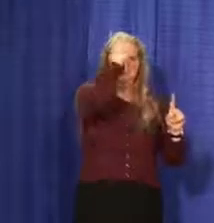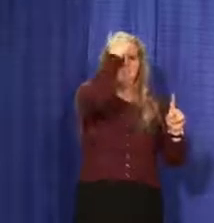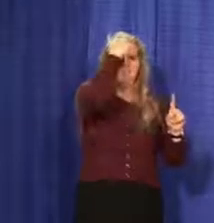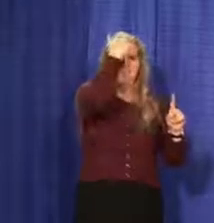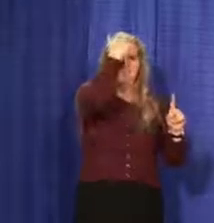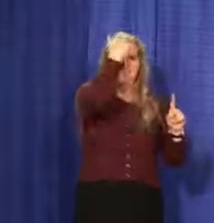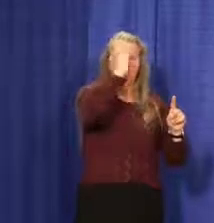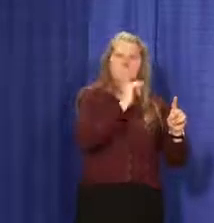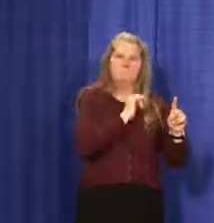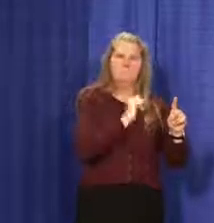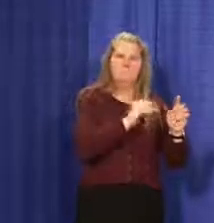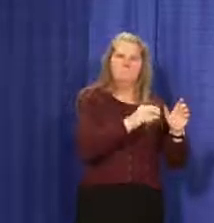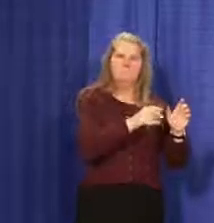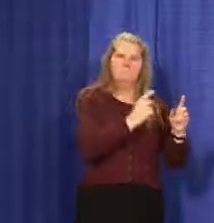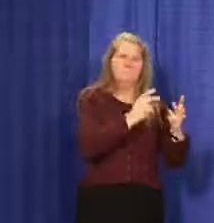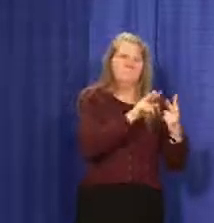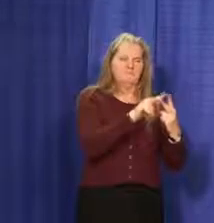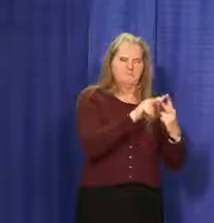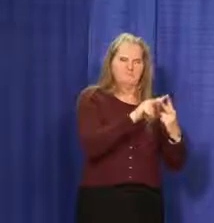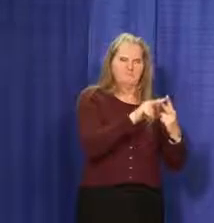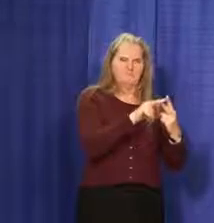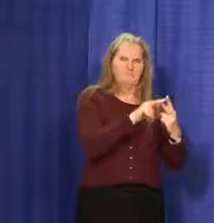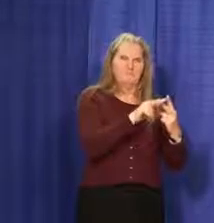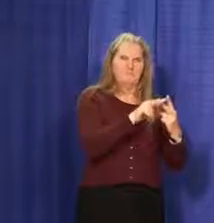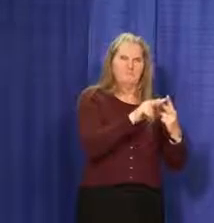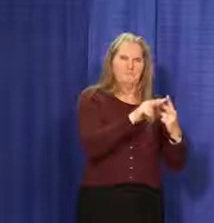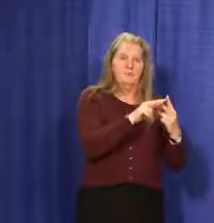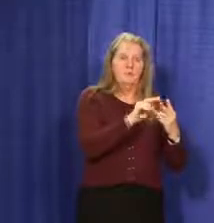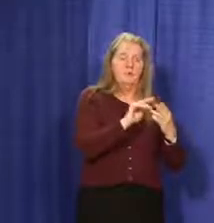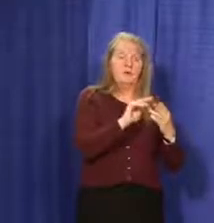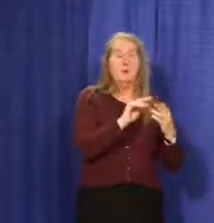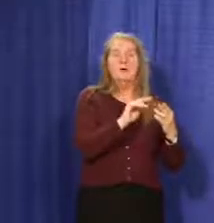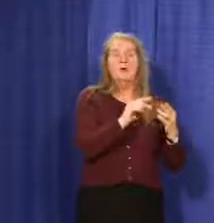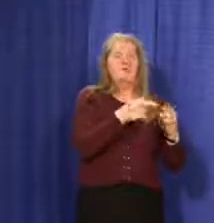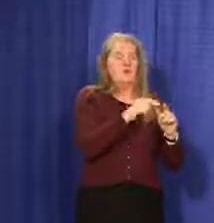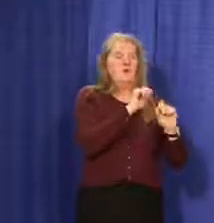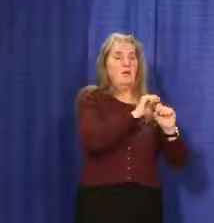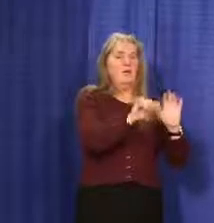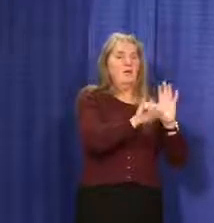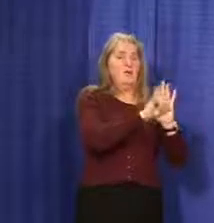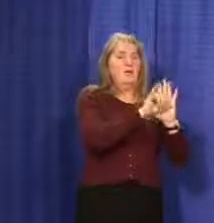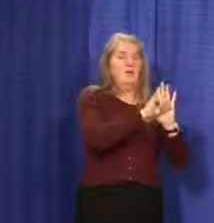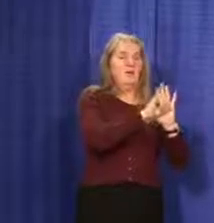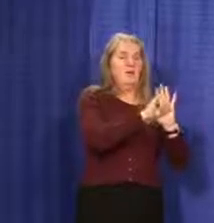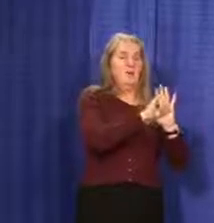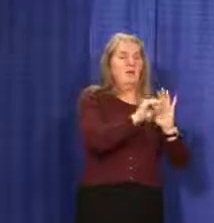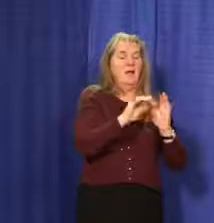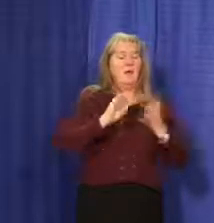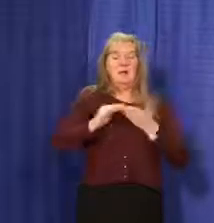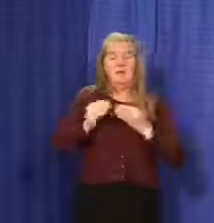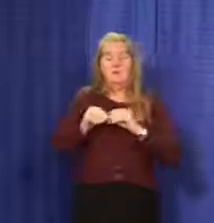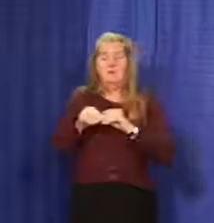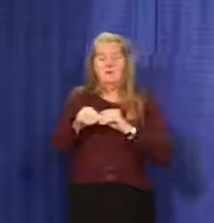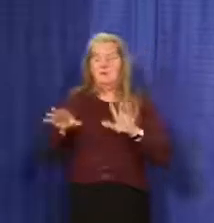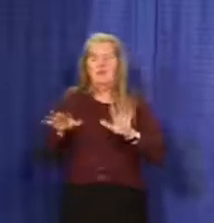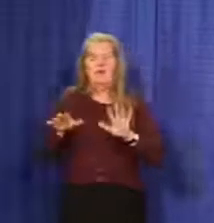transmission. So identifiable chains of transmission means we do not have community spread. Community spread is what we